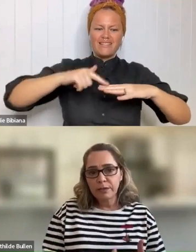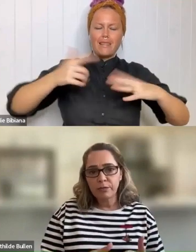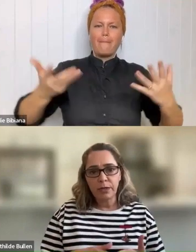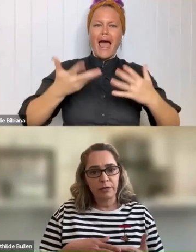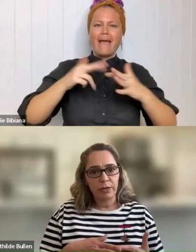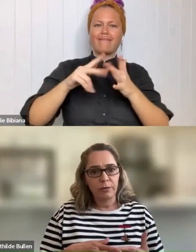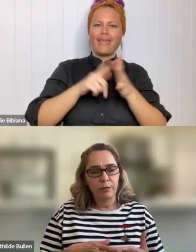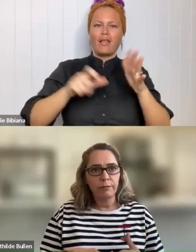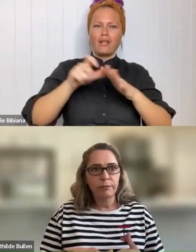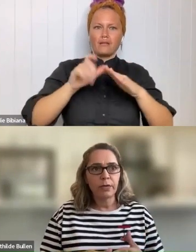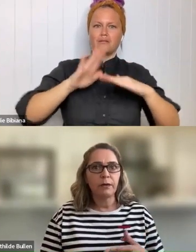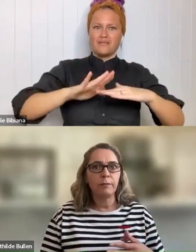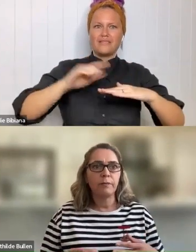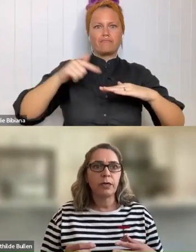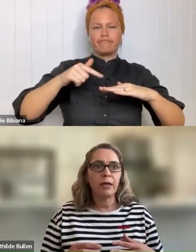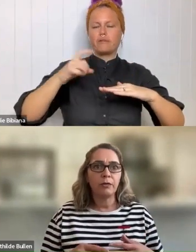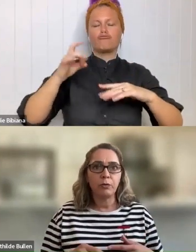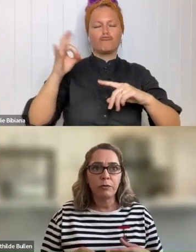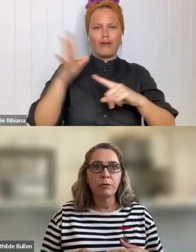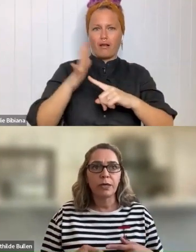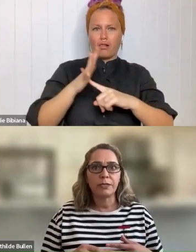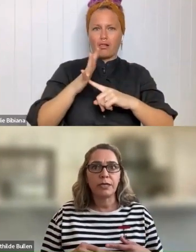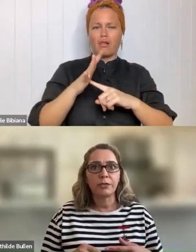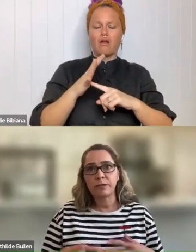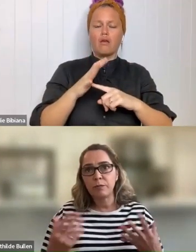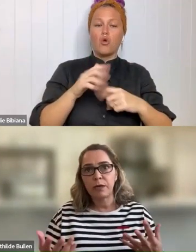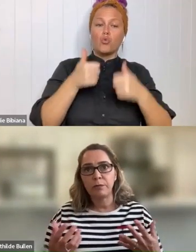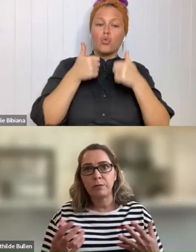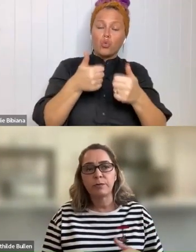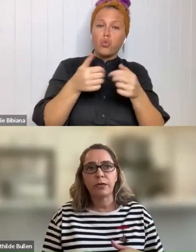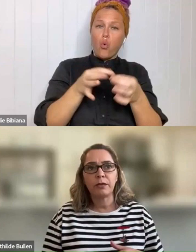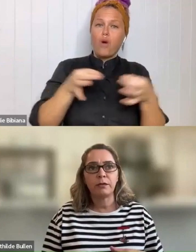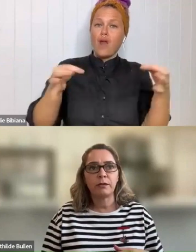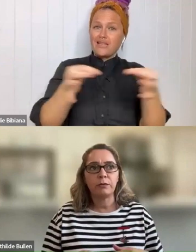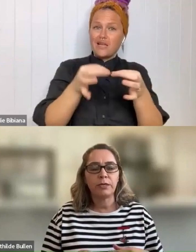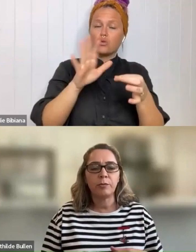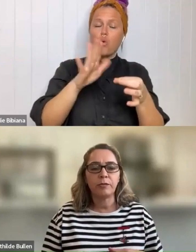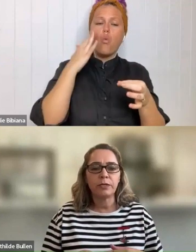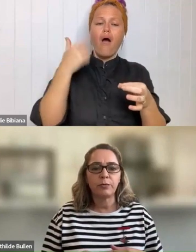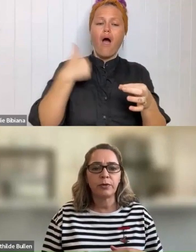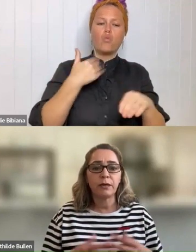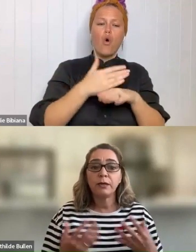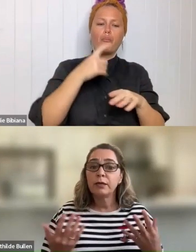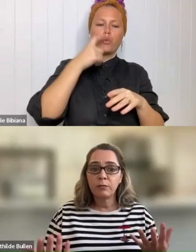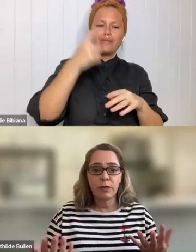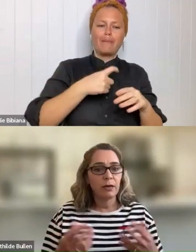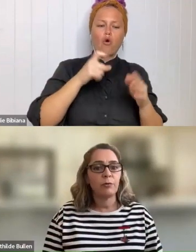that's really critical. And good organizations, when I was working at the Museum of Contemporary Art, we had an